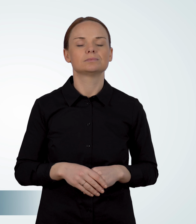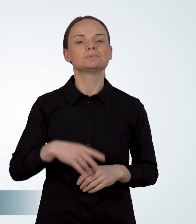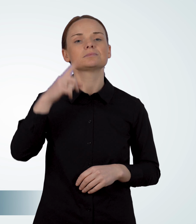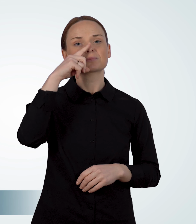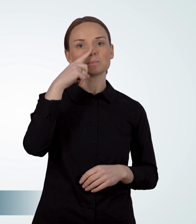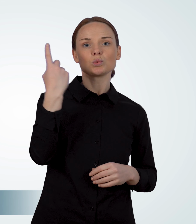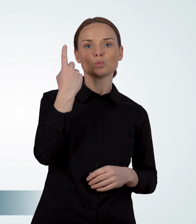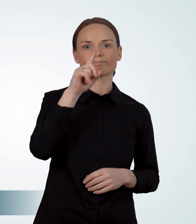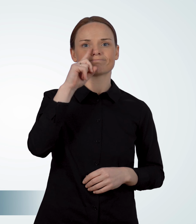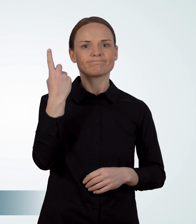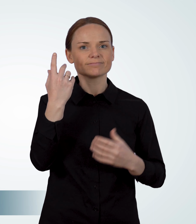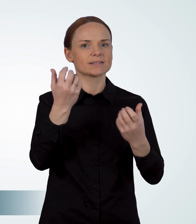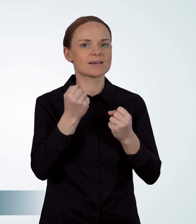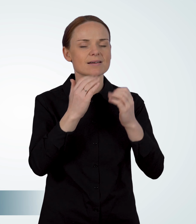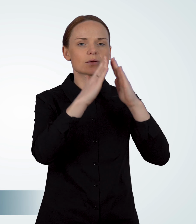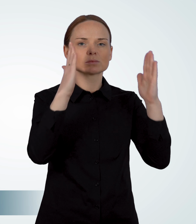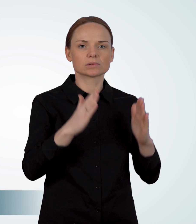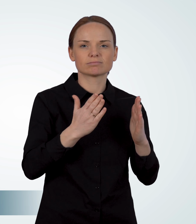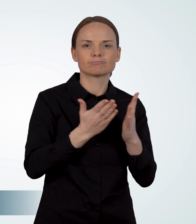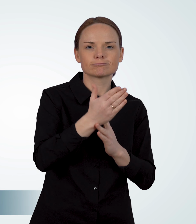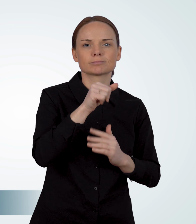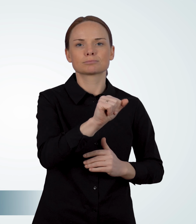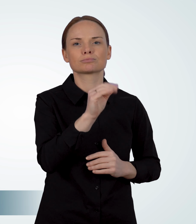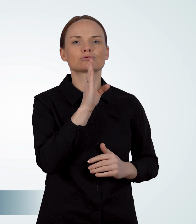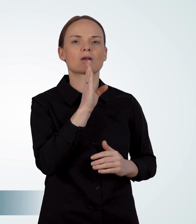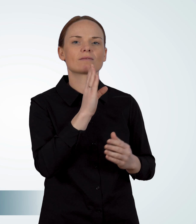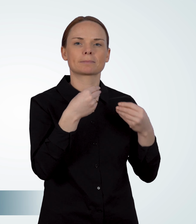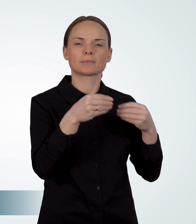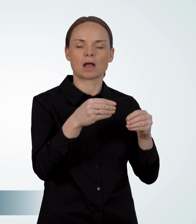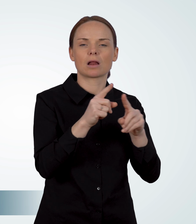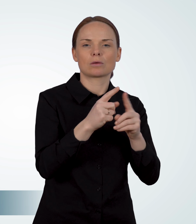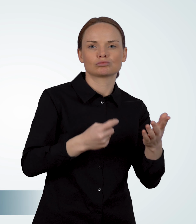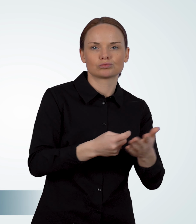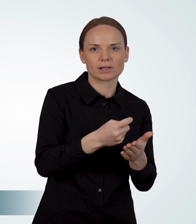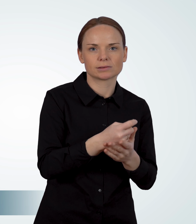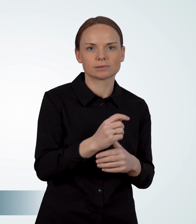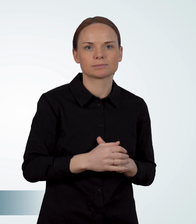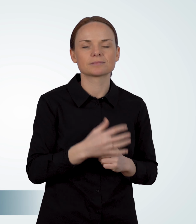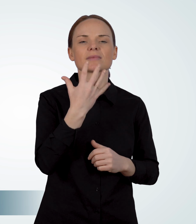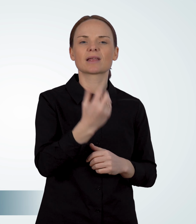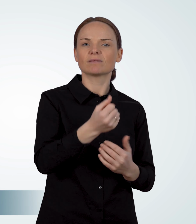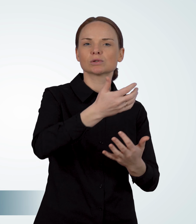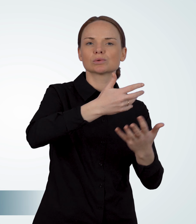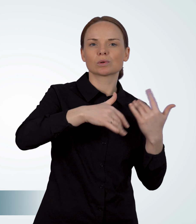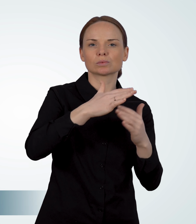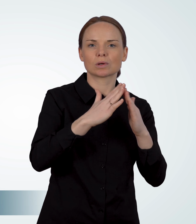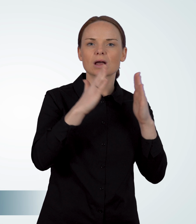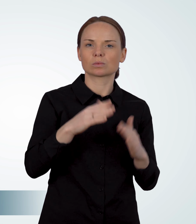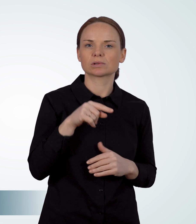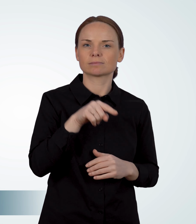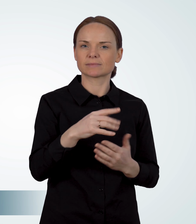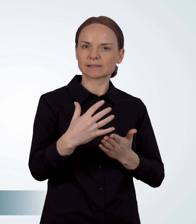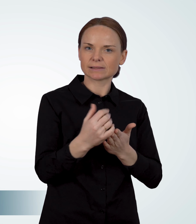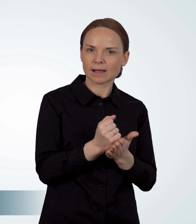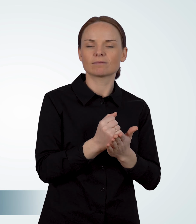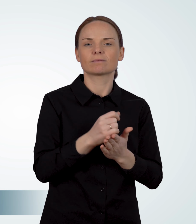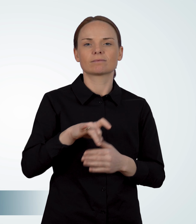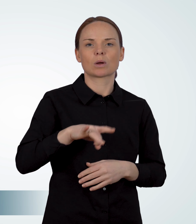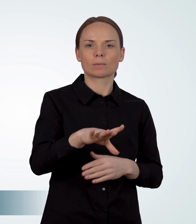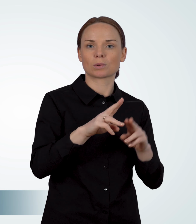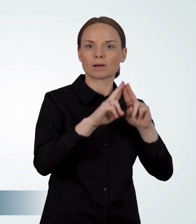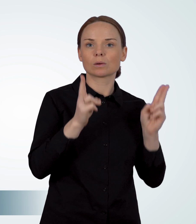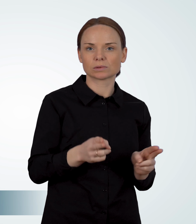Social housing is safe and affordable housing for people who cannot get housing in the private market.